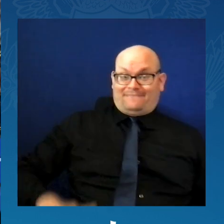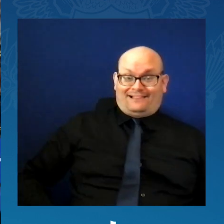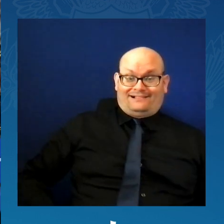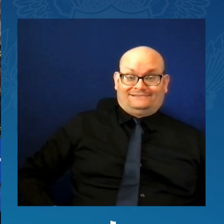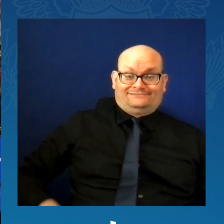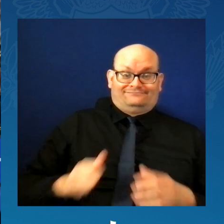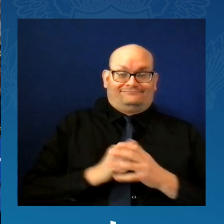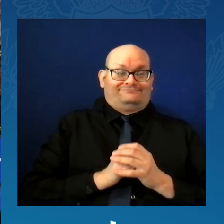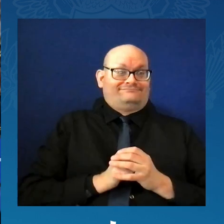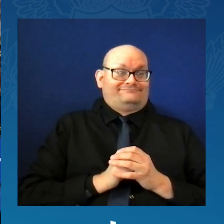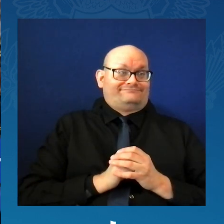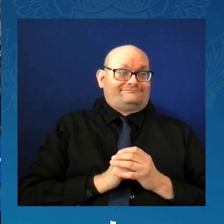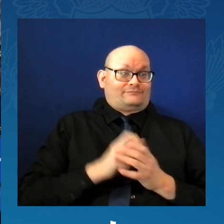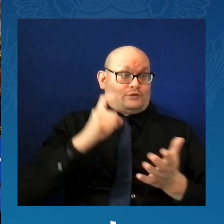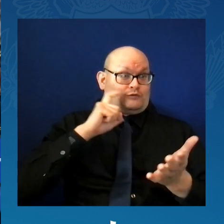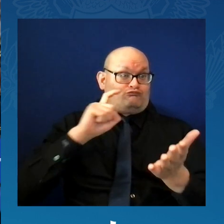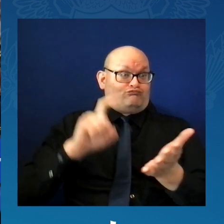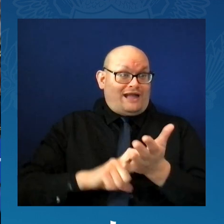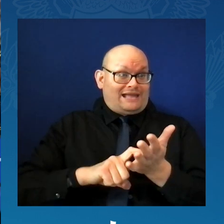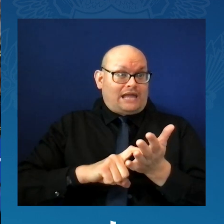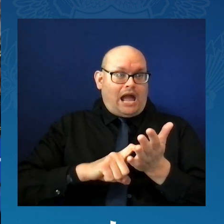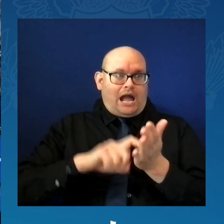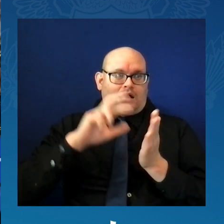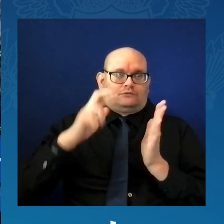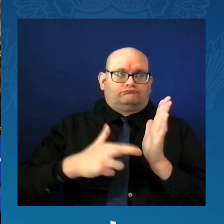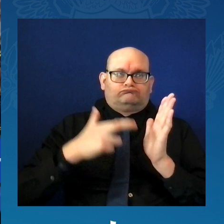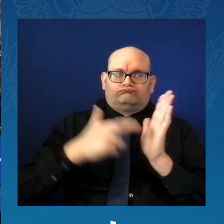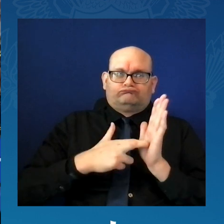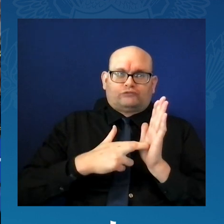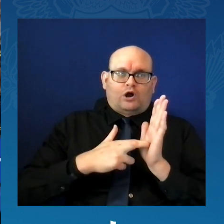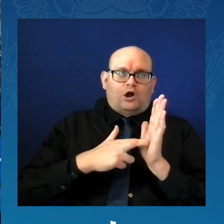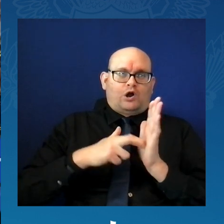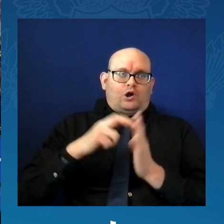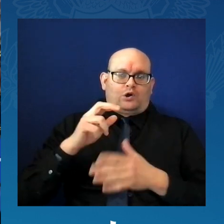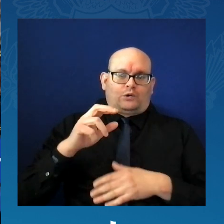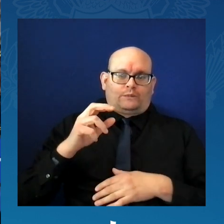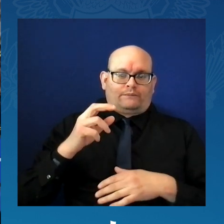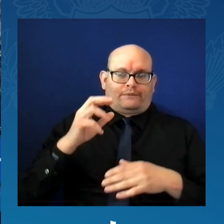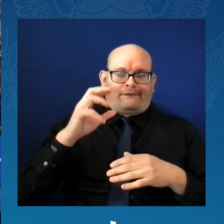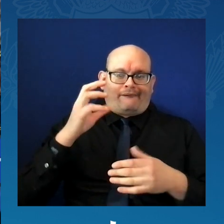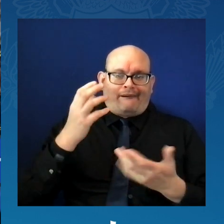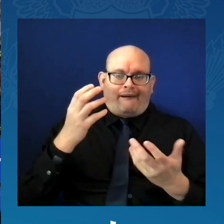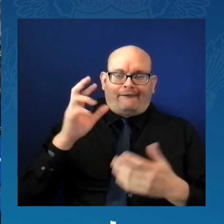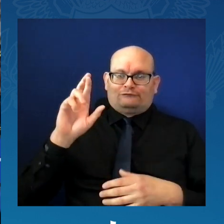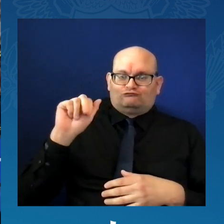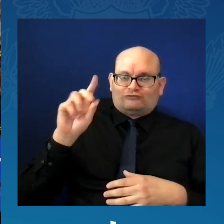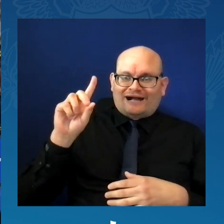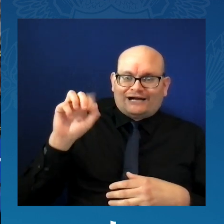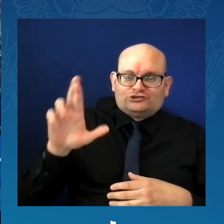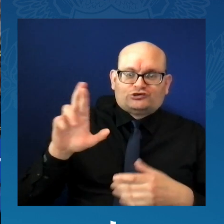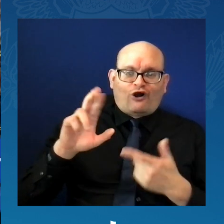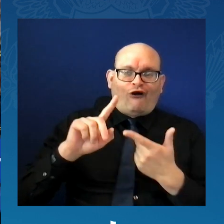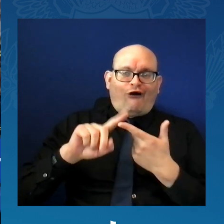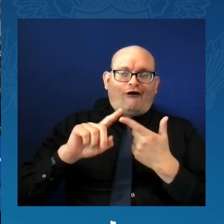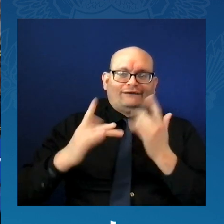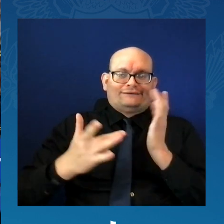radars, propulsion and other technologies play in space safety through encouraging development and incentivizing adoption of technologies